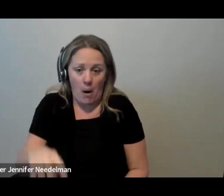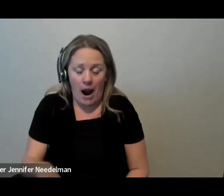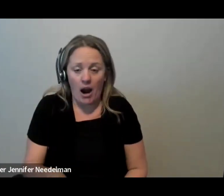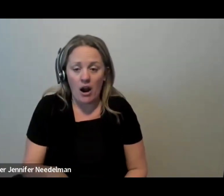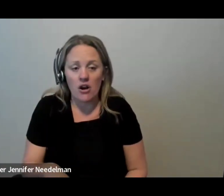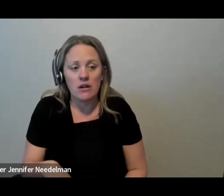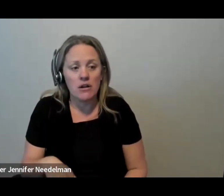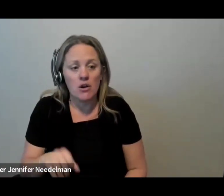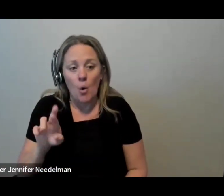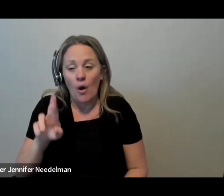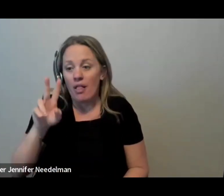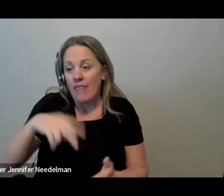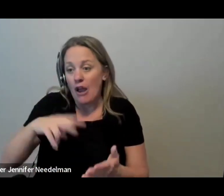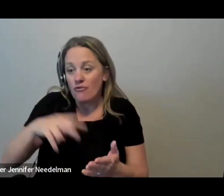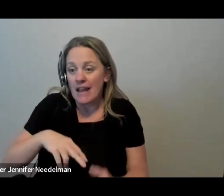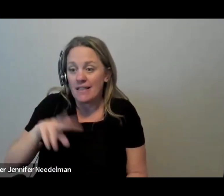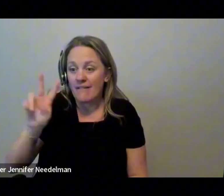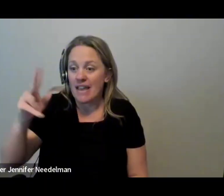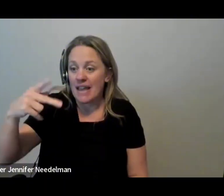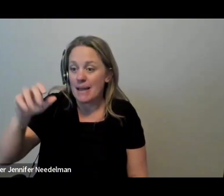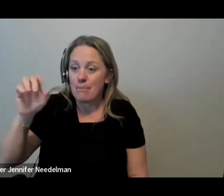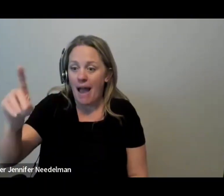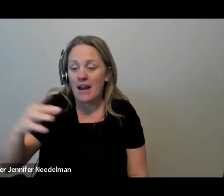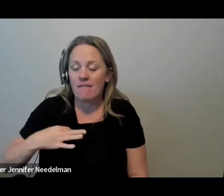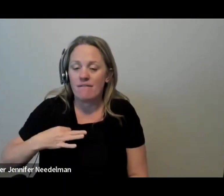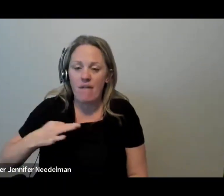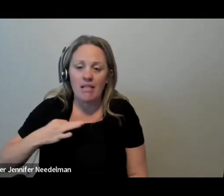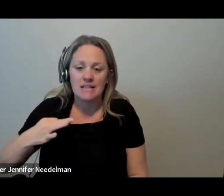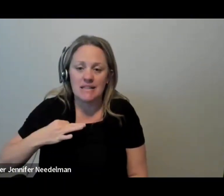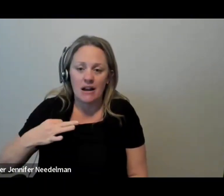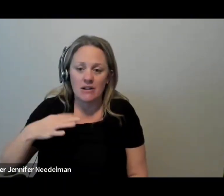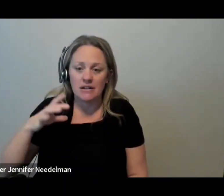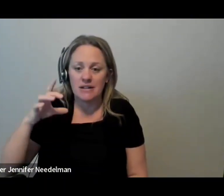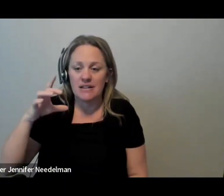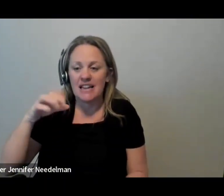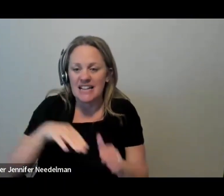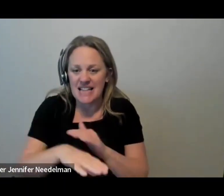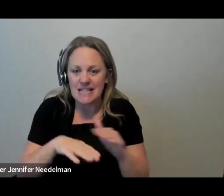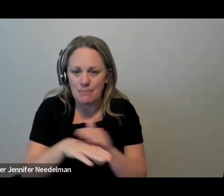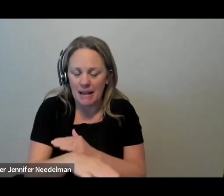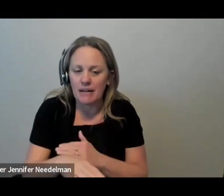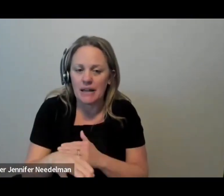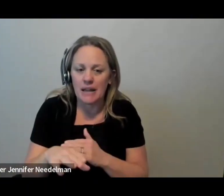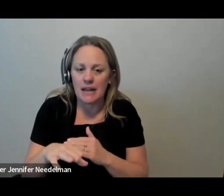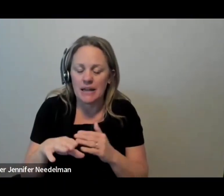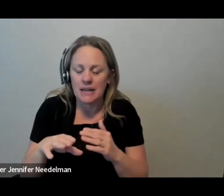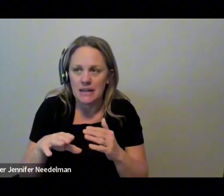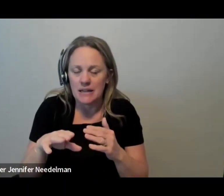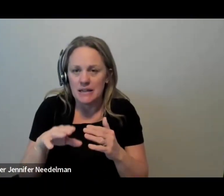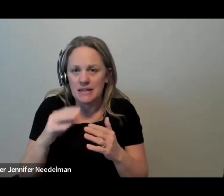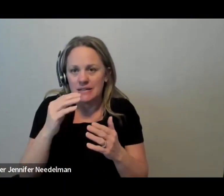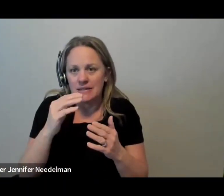the VPAT is the voluntary accessibility disclosure as well as the ACR, the accessibility conformance report.